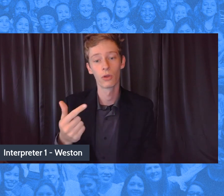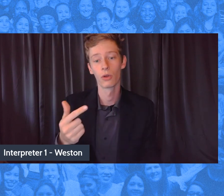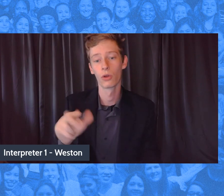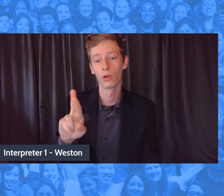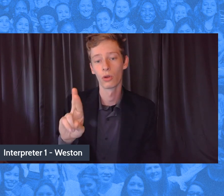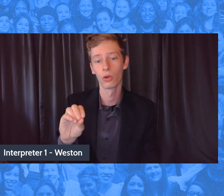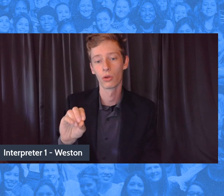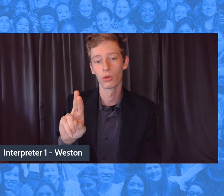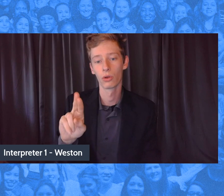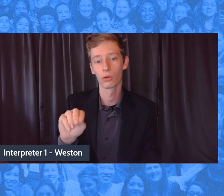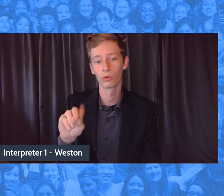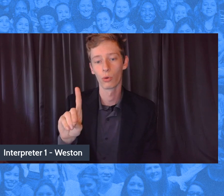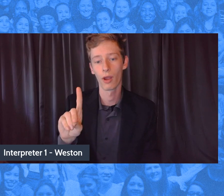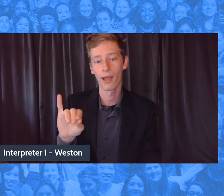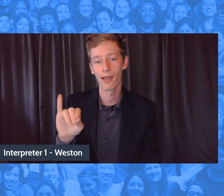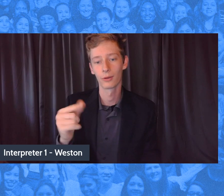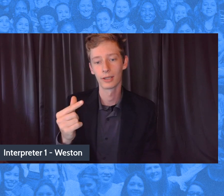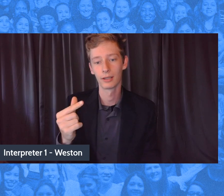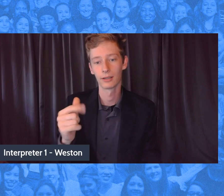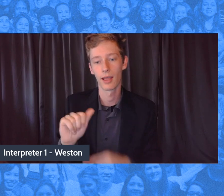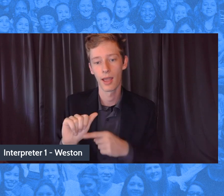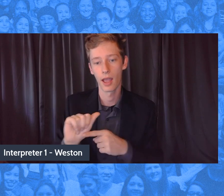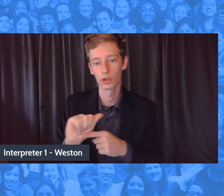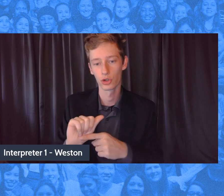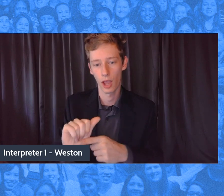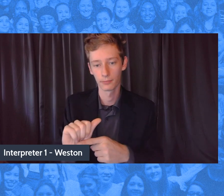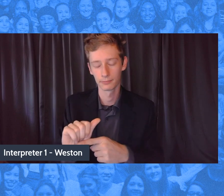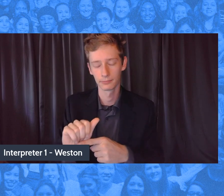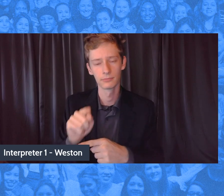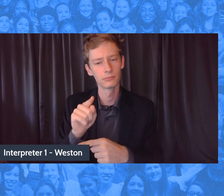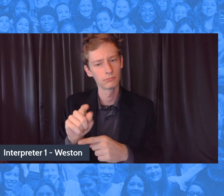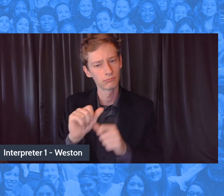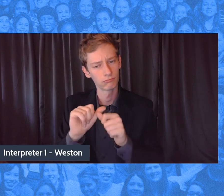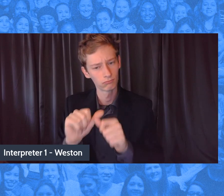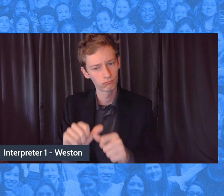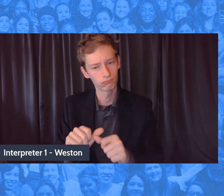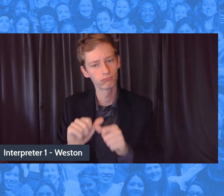So as you continue to breathe deeply and slowly,